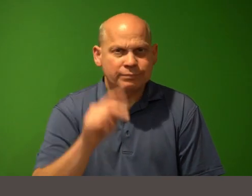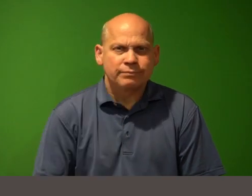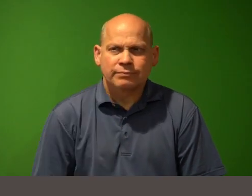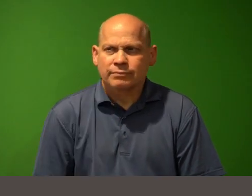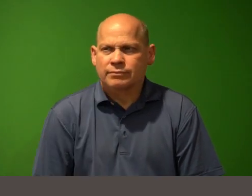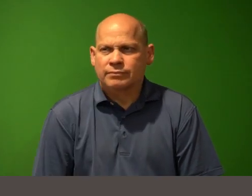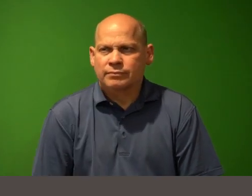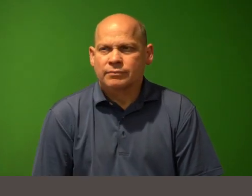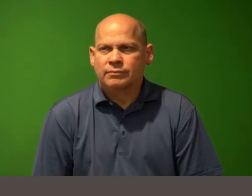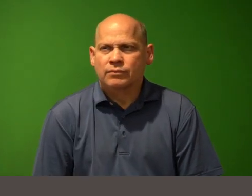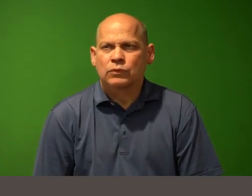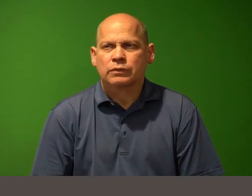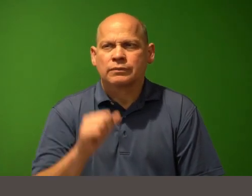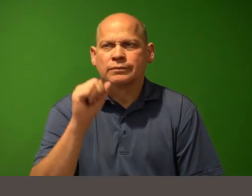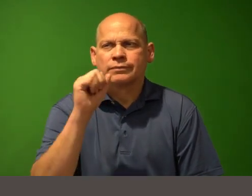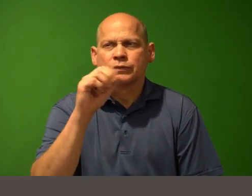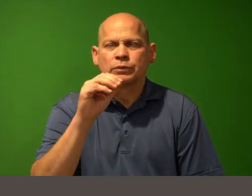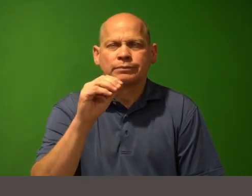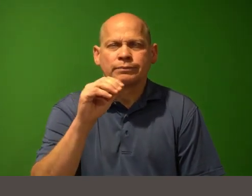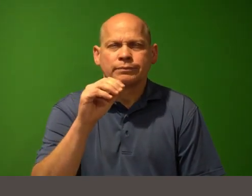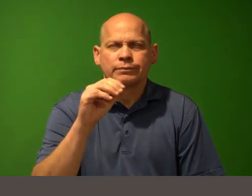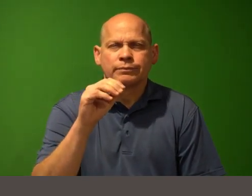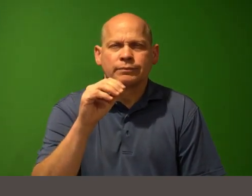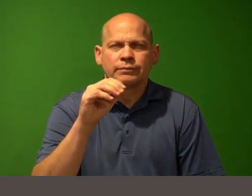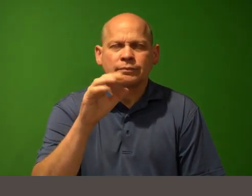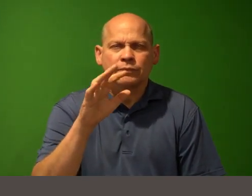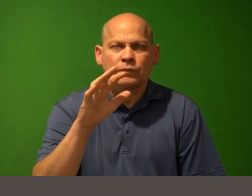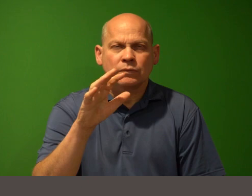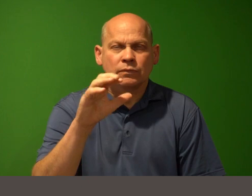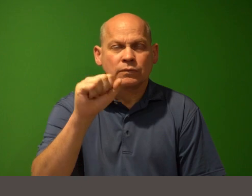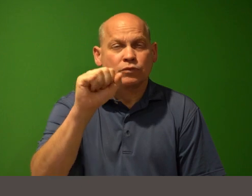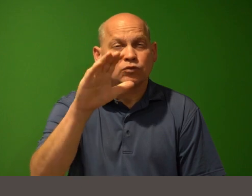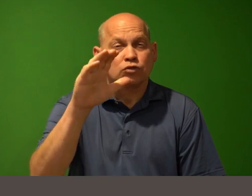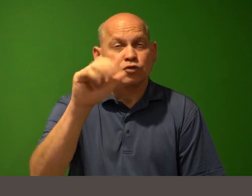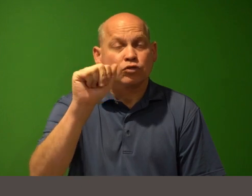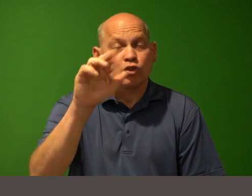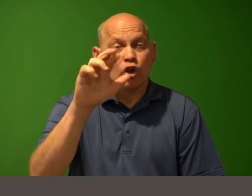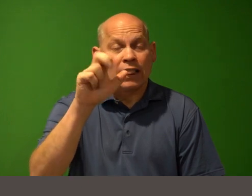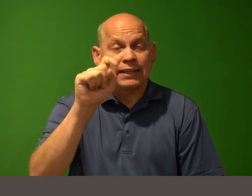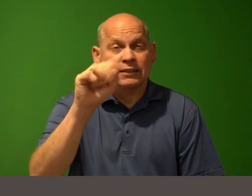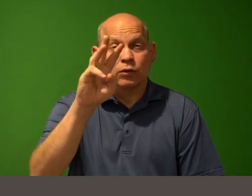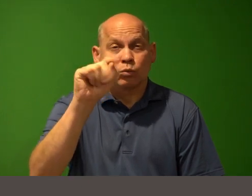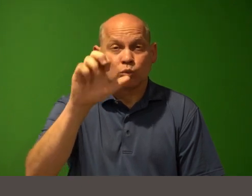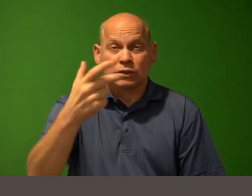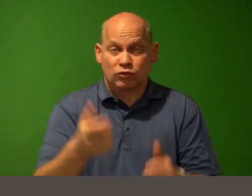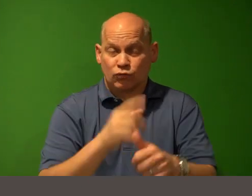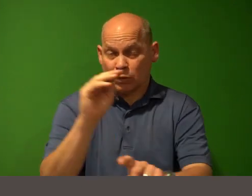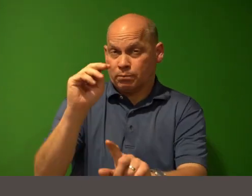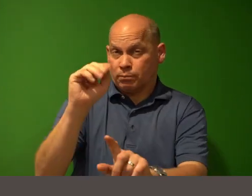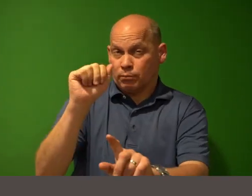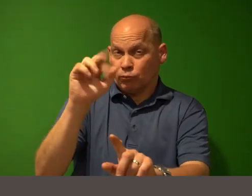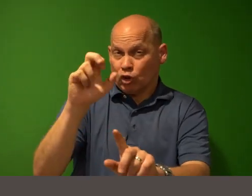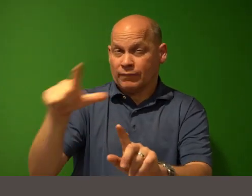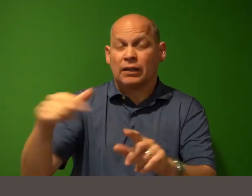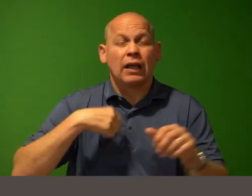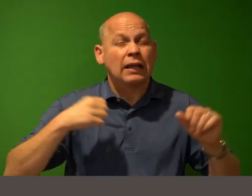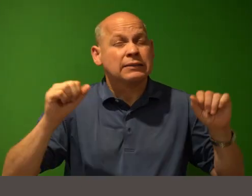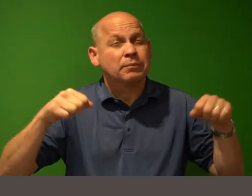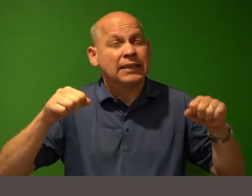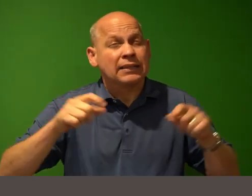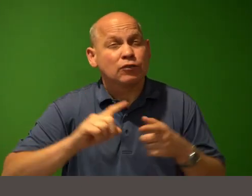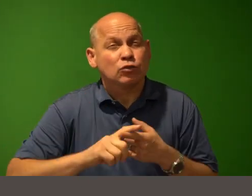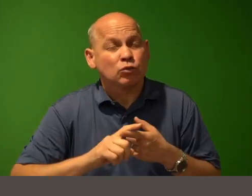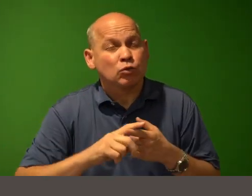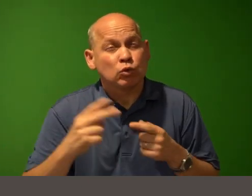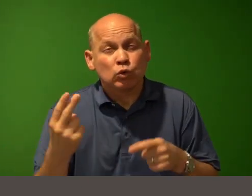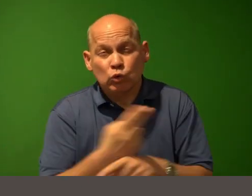Okay, so Scarlet Witch from Marvel, she has the ability to utilize chaos and magic.